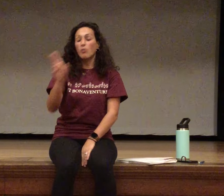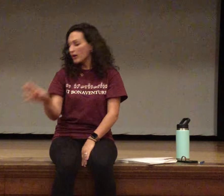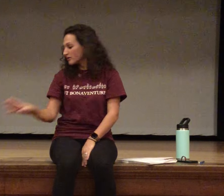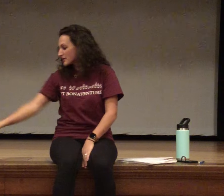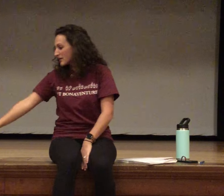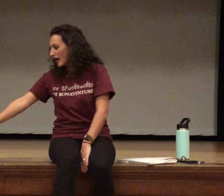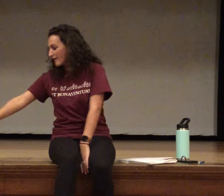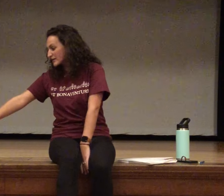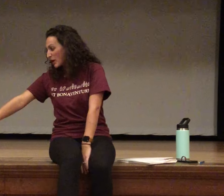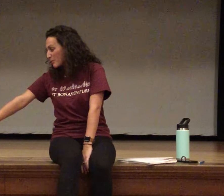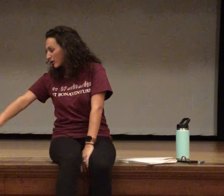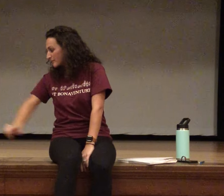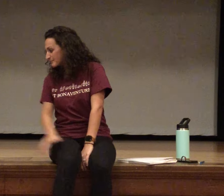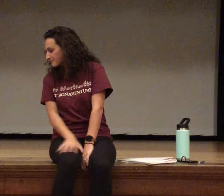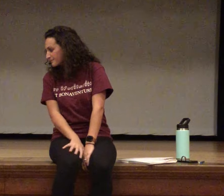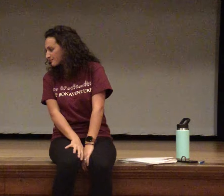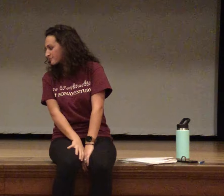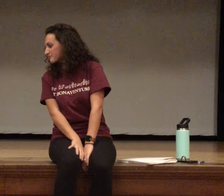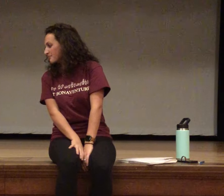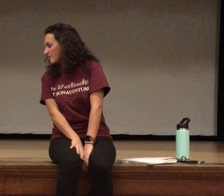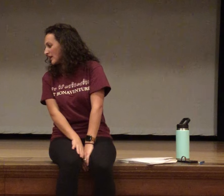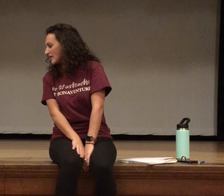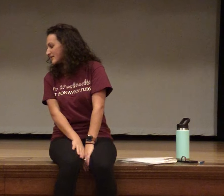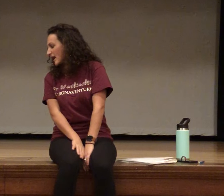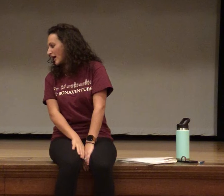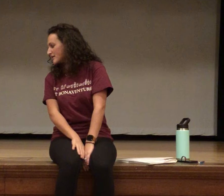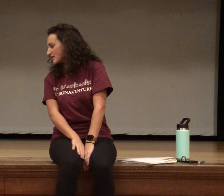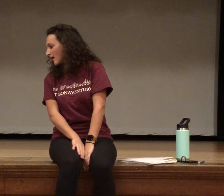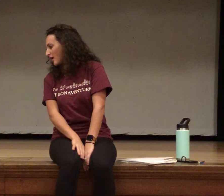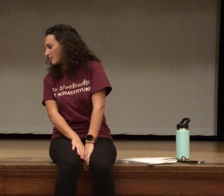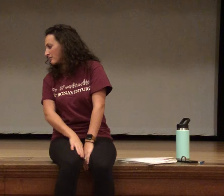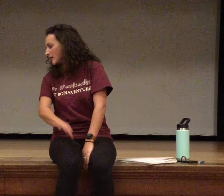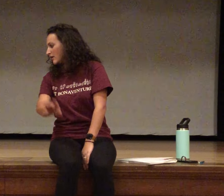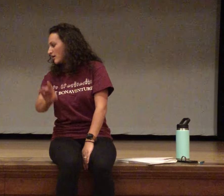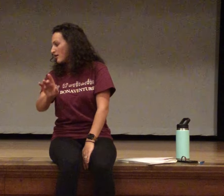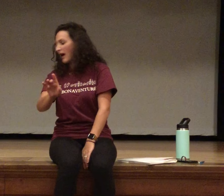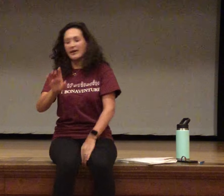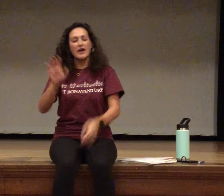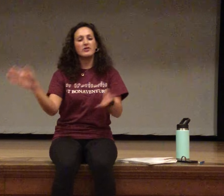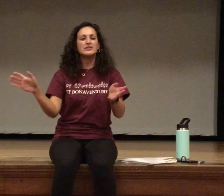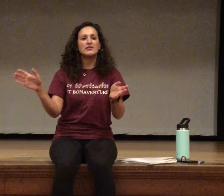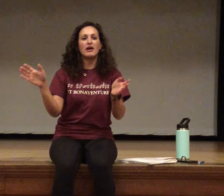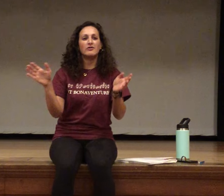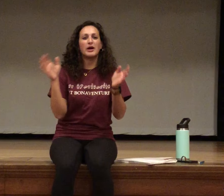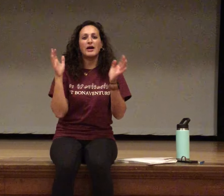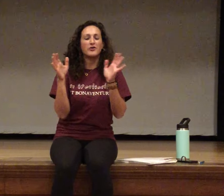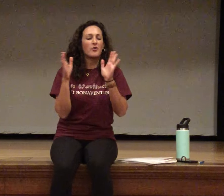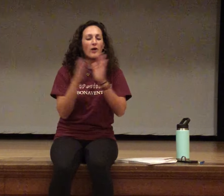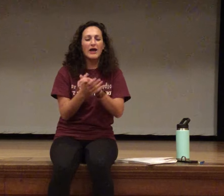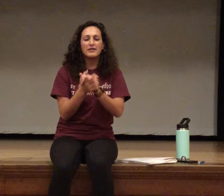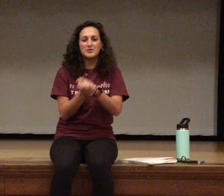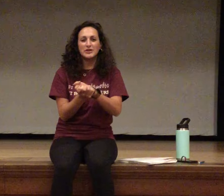um what you'll see on this paper is that um on every single alphabet I don't know why they do